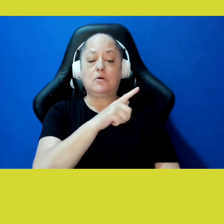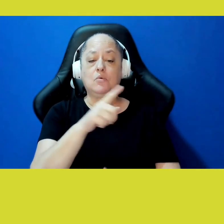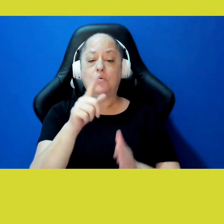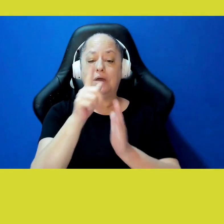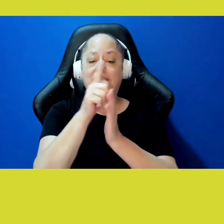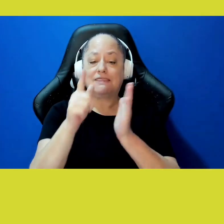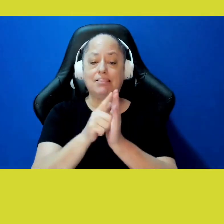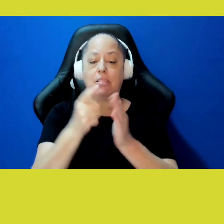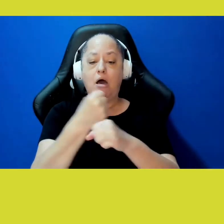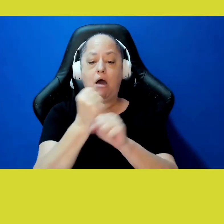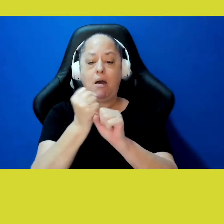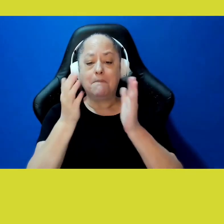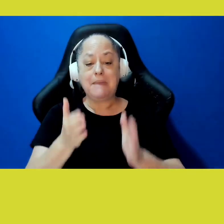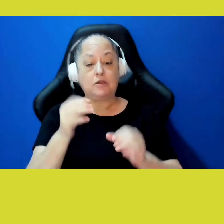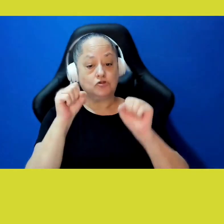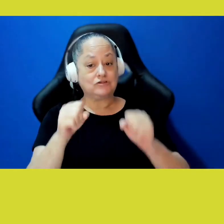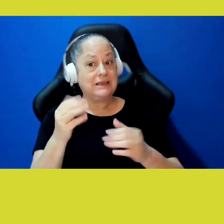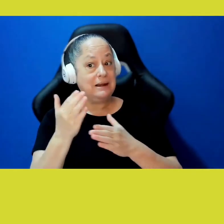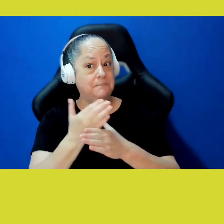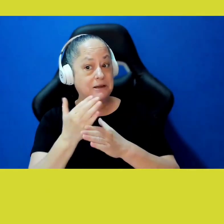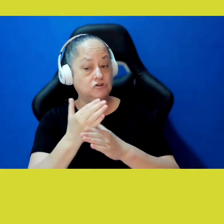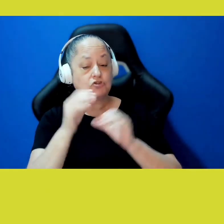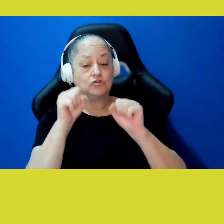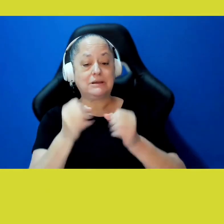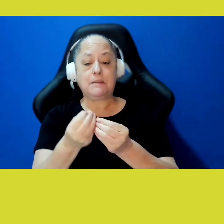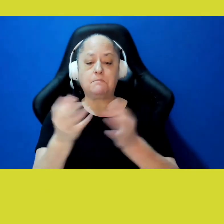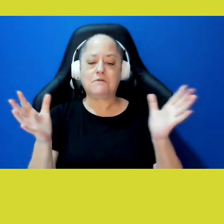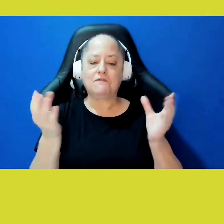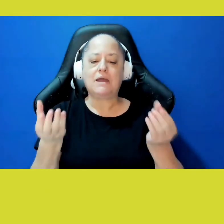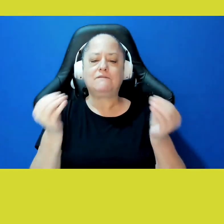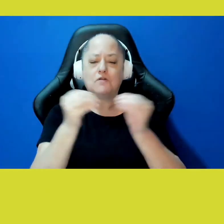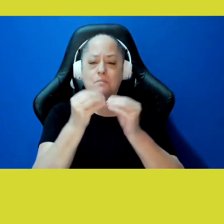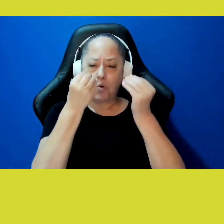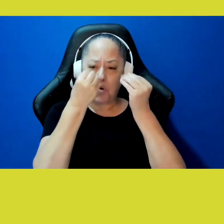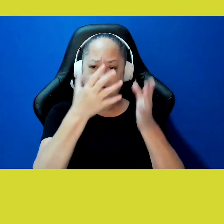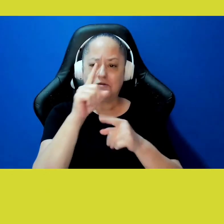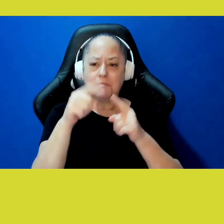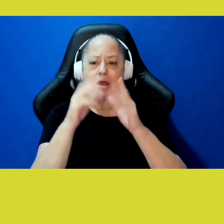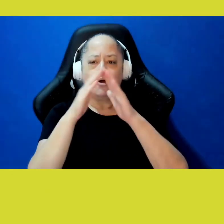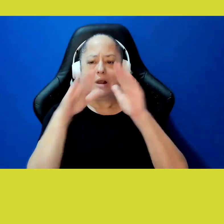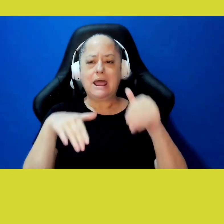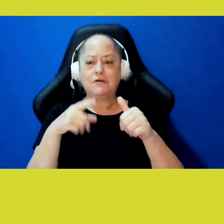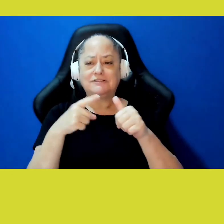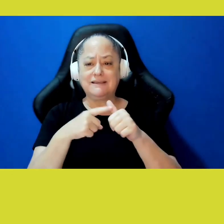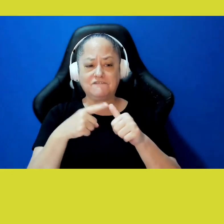and then someone else asks could you provide us with more information about housing first so I'm going